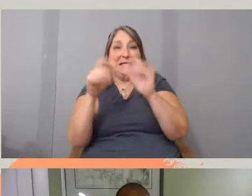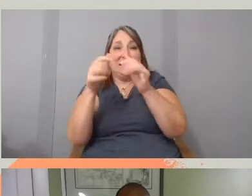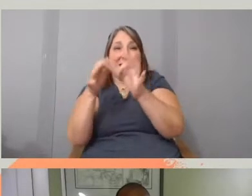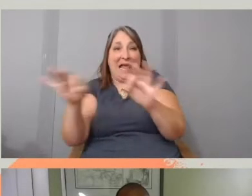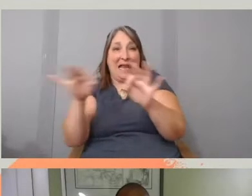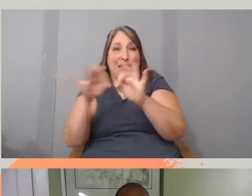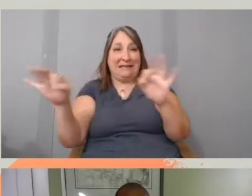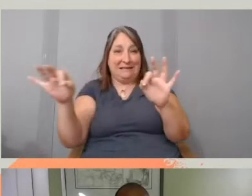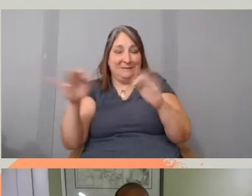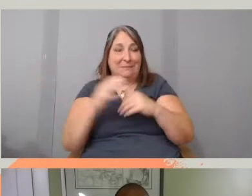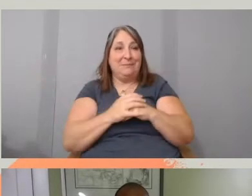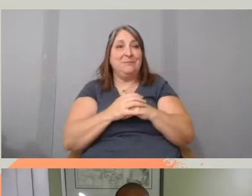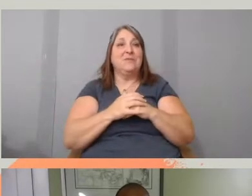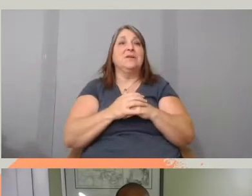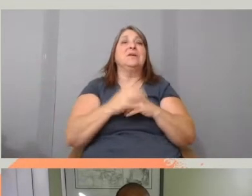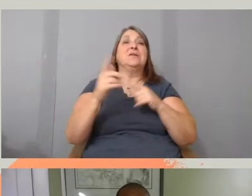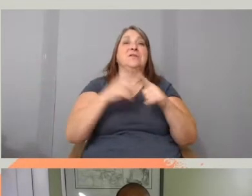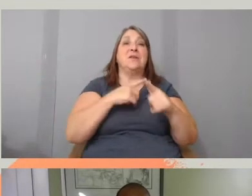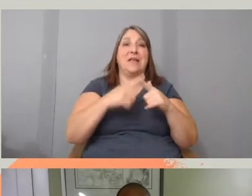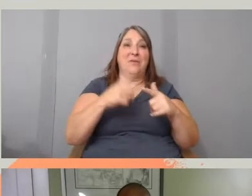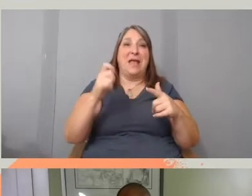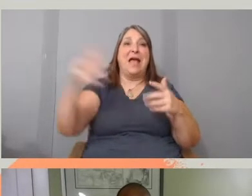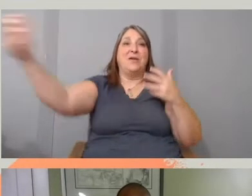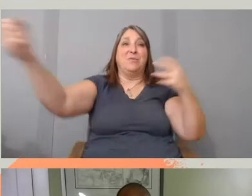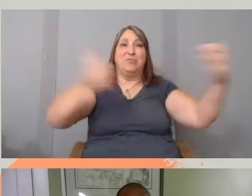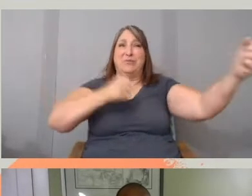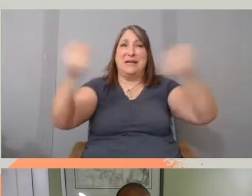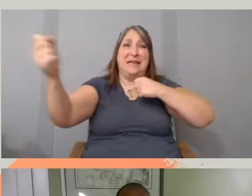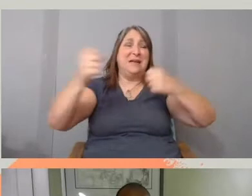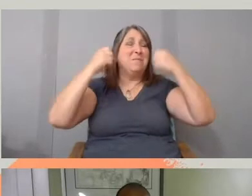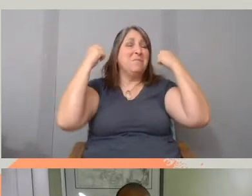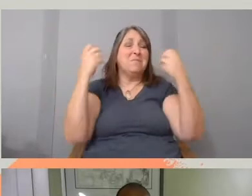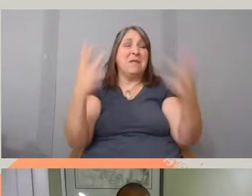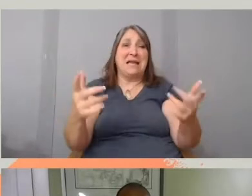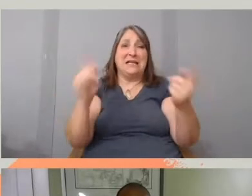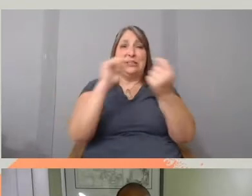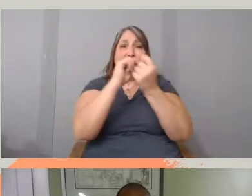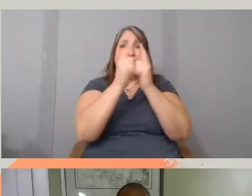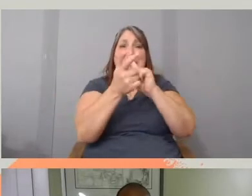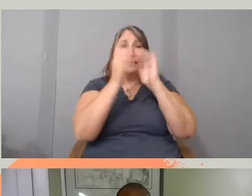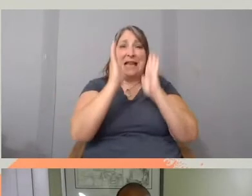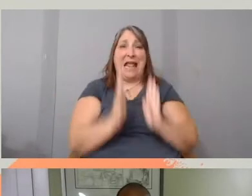So we had to bring in a number of translators here, which is kind of hard to find.